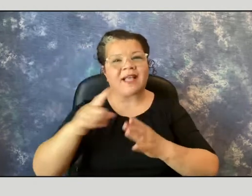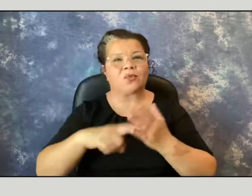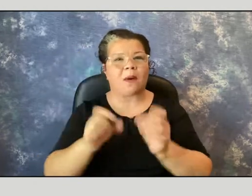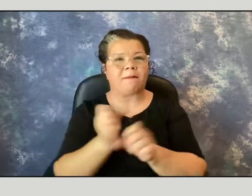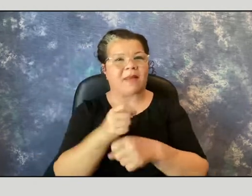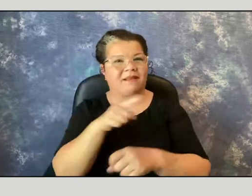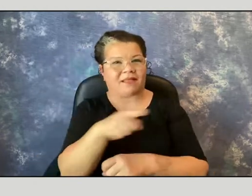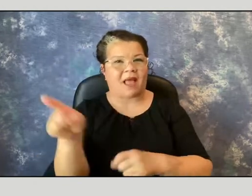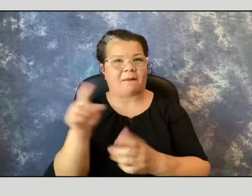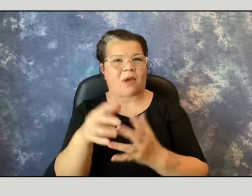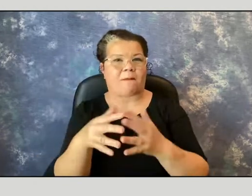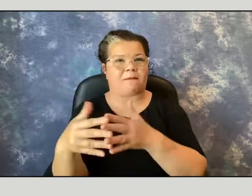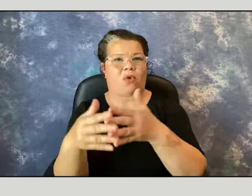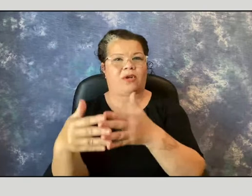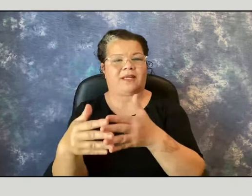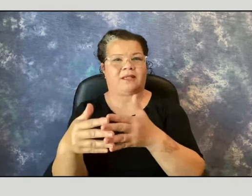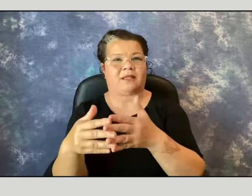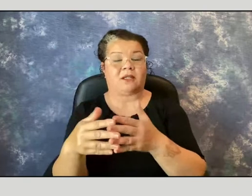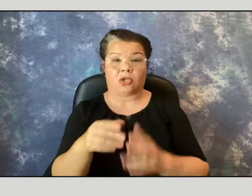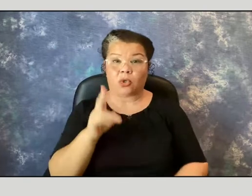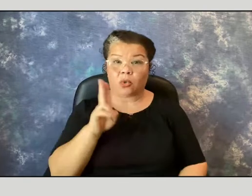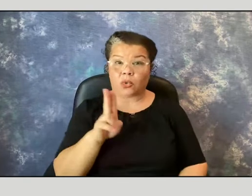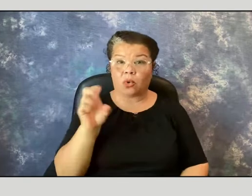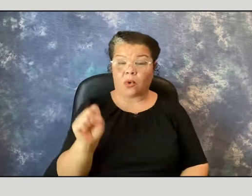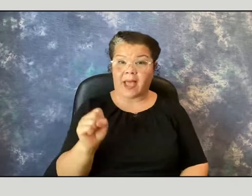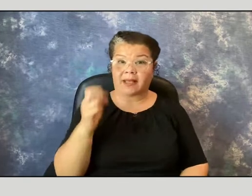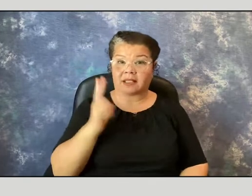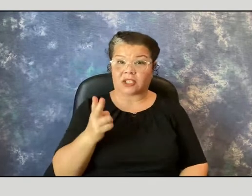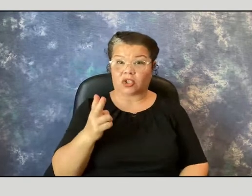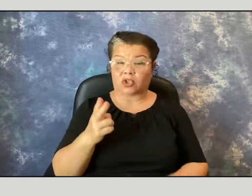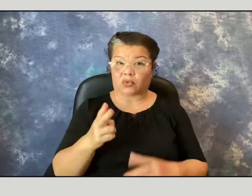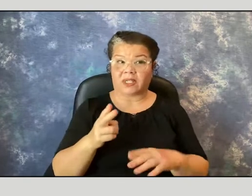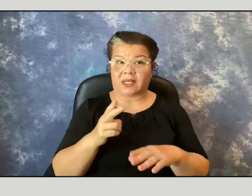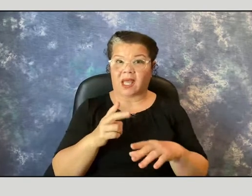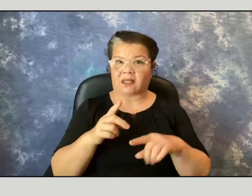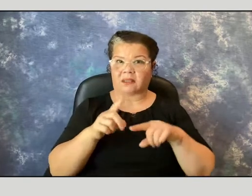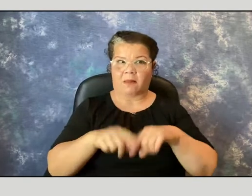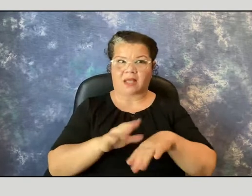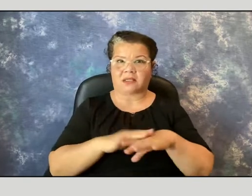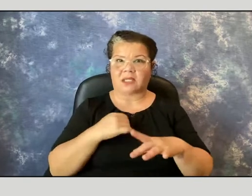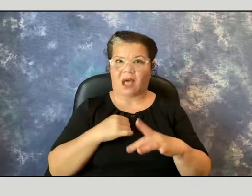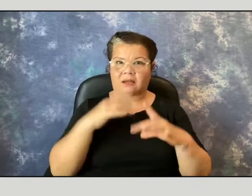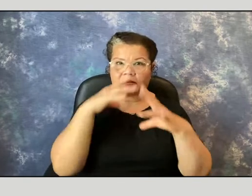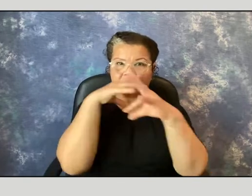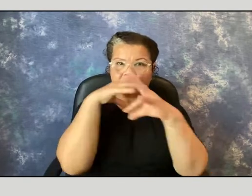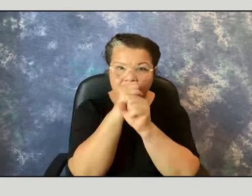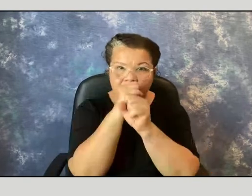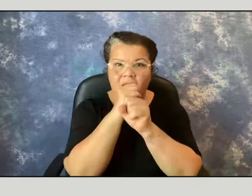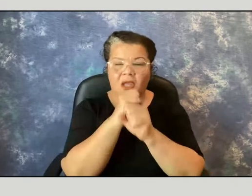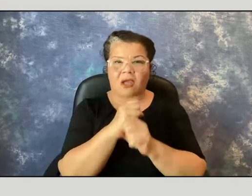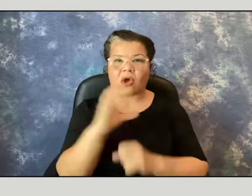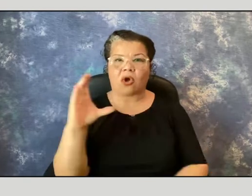US history is built on silences. It's built on silencing colonialism, and if you watch any of the hearings